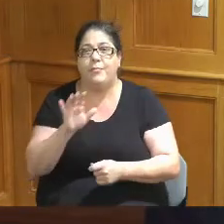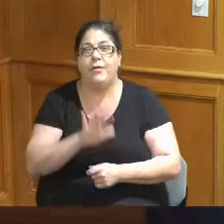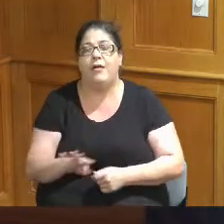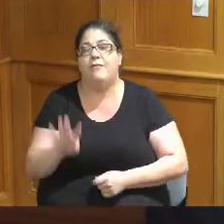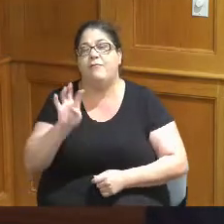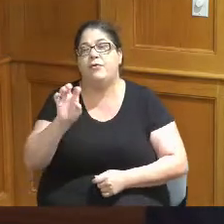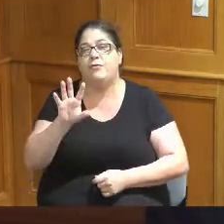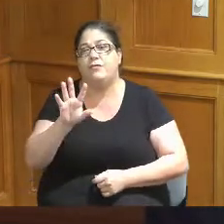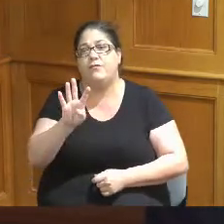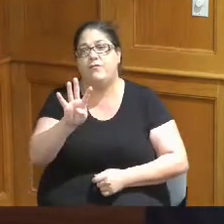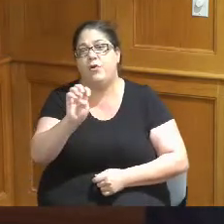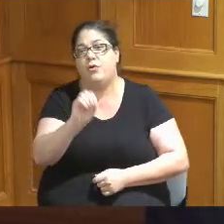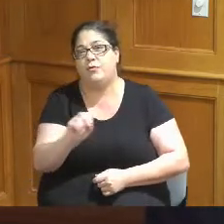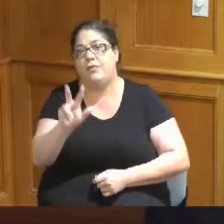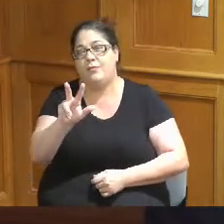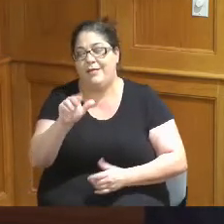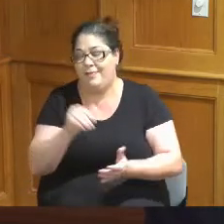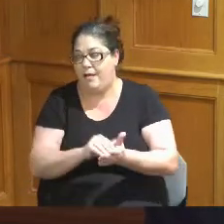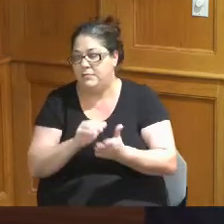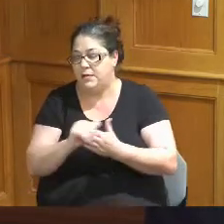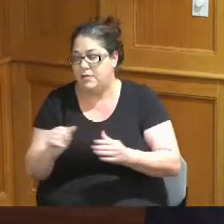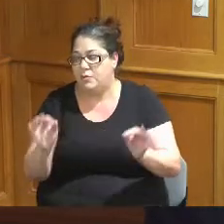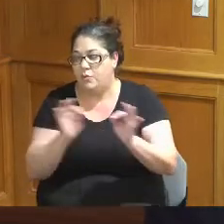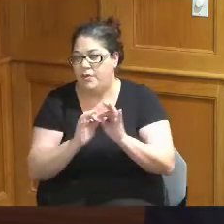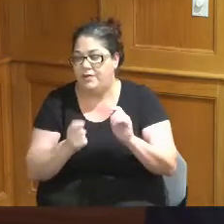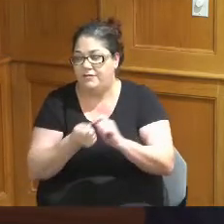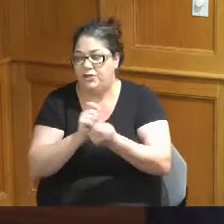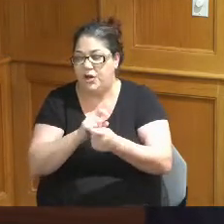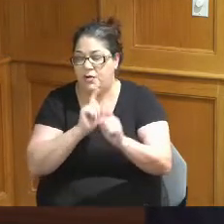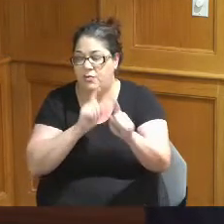hundred and three thousand dollars worth of change orders fortunately the project is still